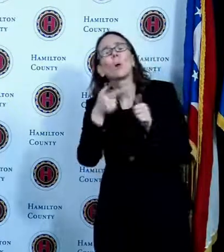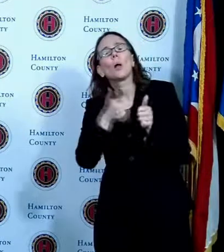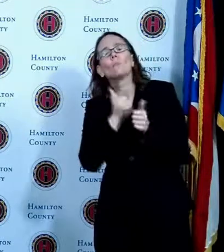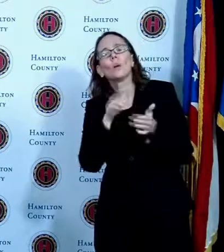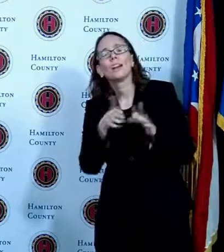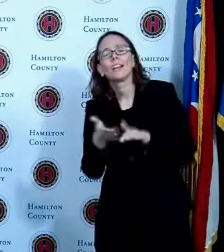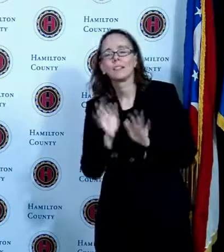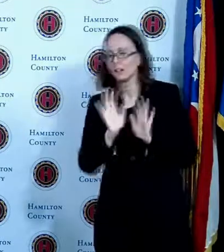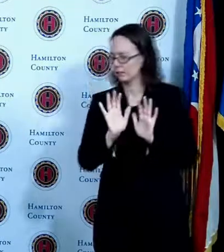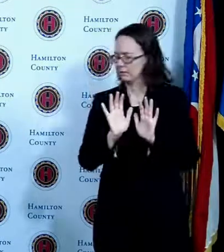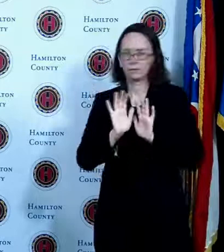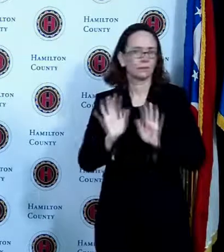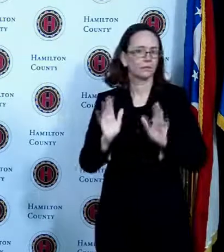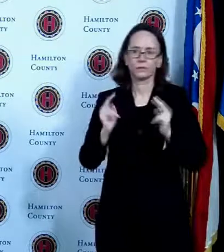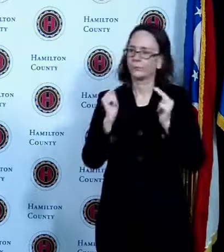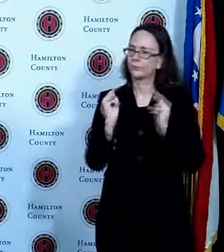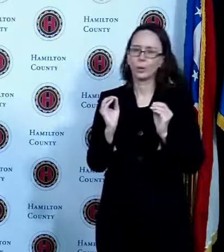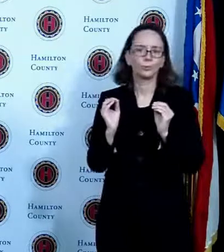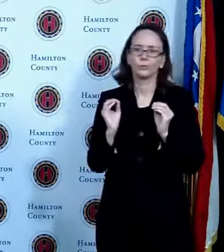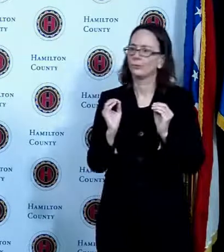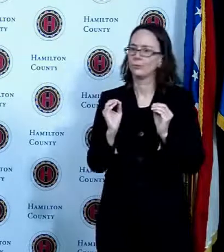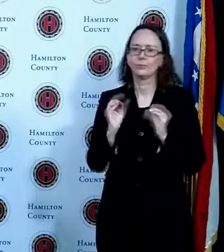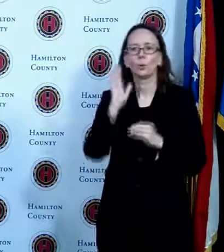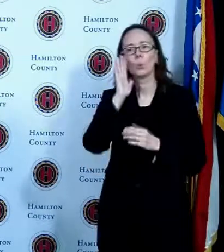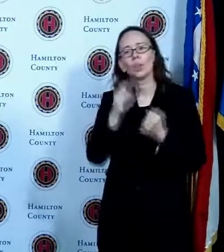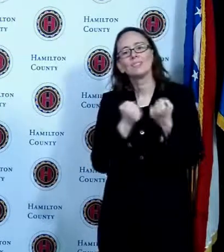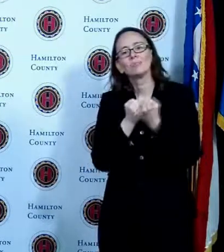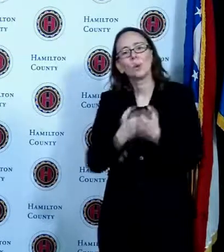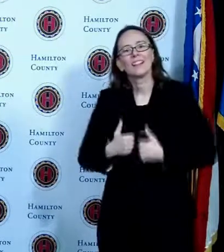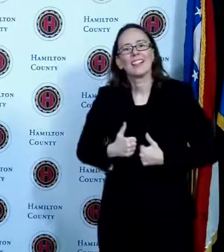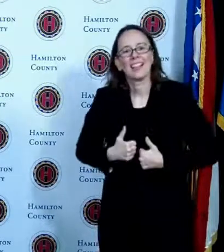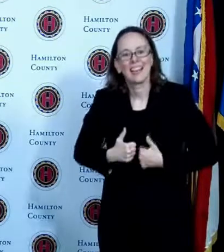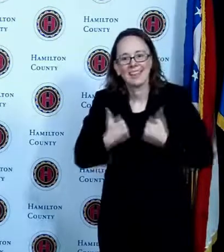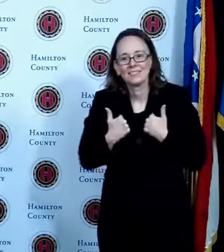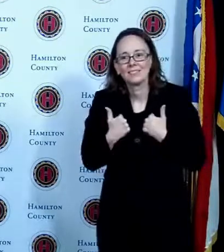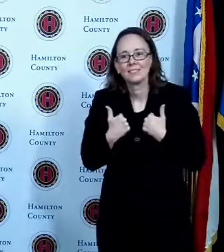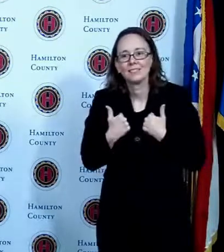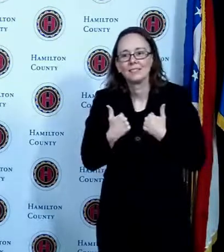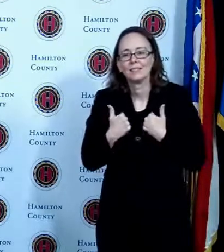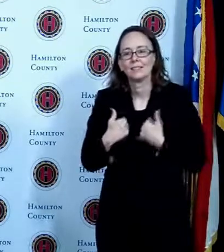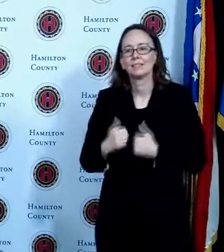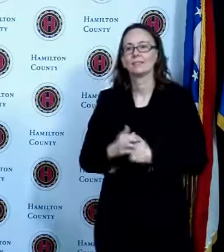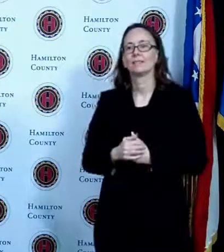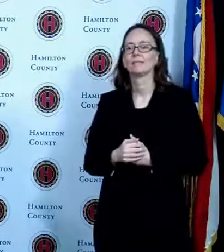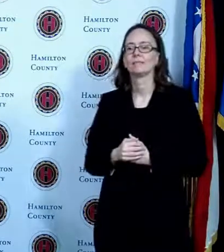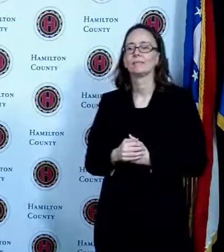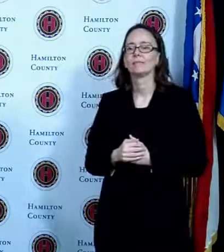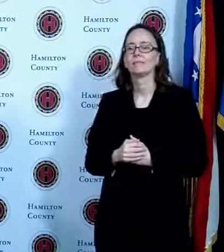people to stay alive and we have to rethink what our idea of the and I don't